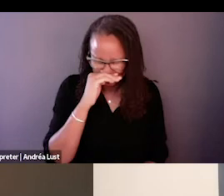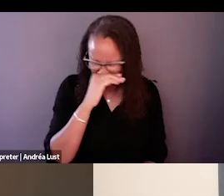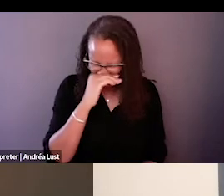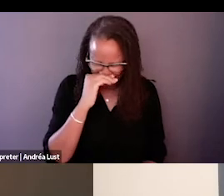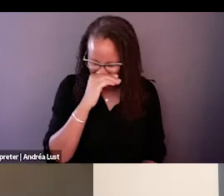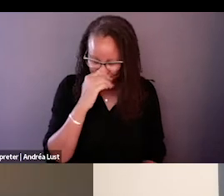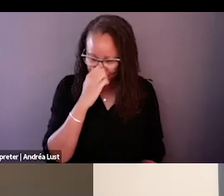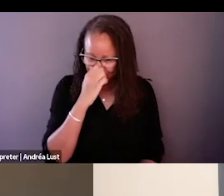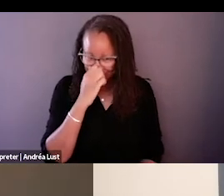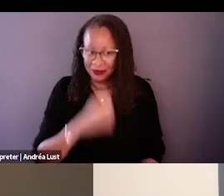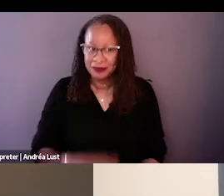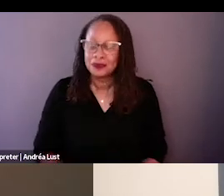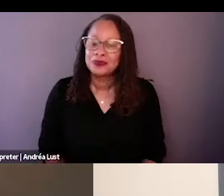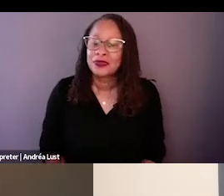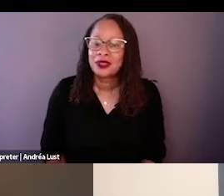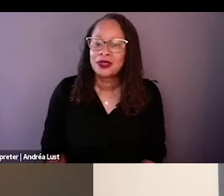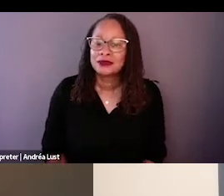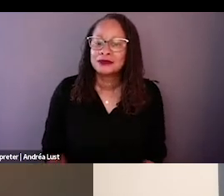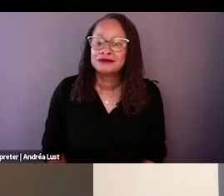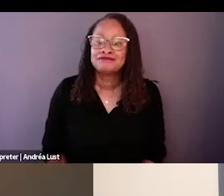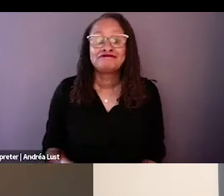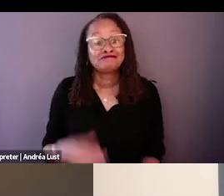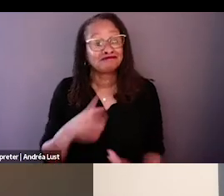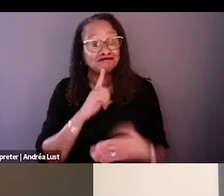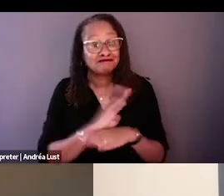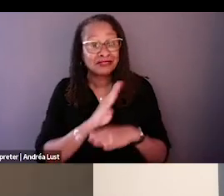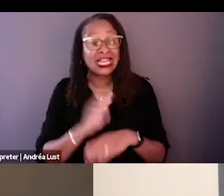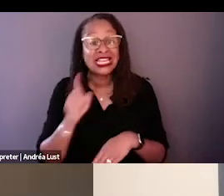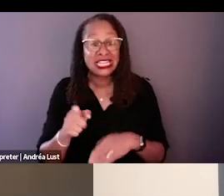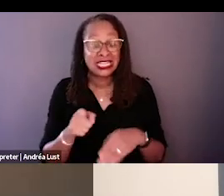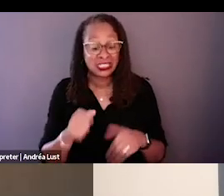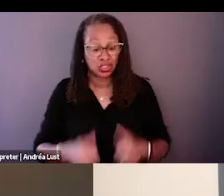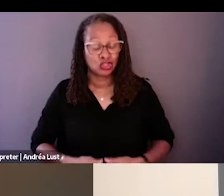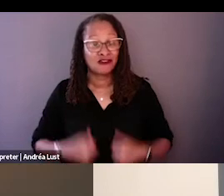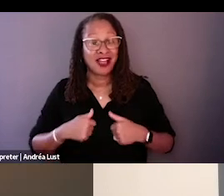Ella Taylor: could you talk about Glenn's involvement?